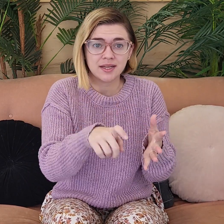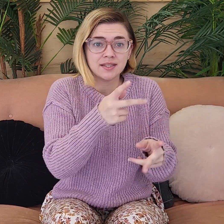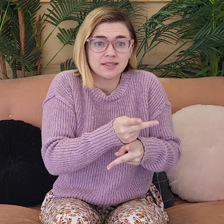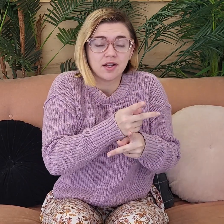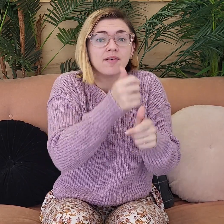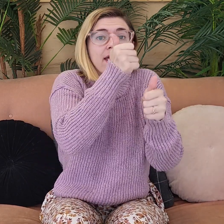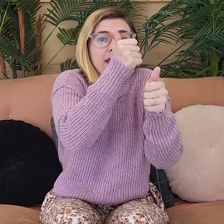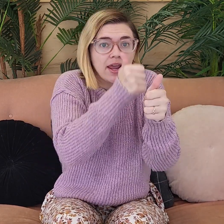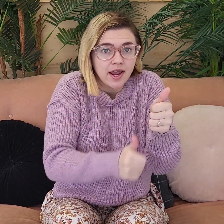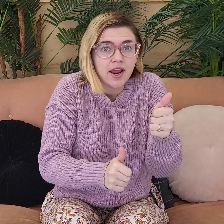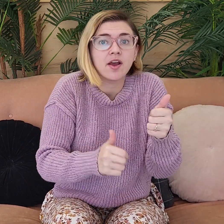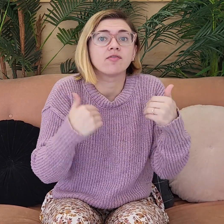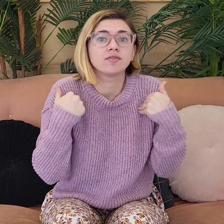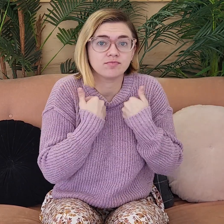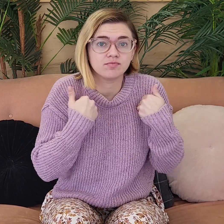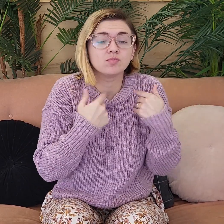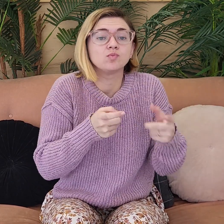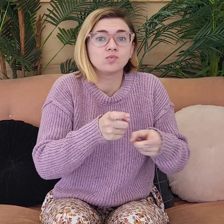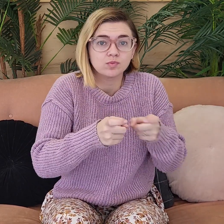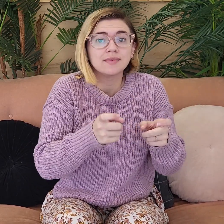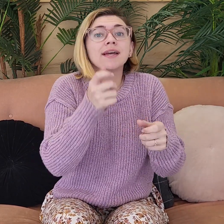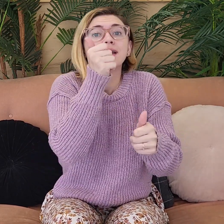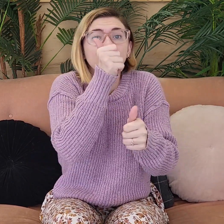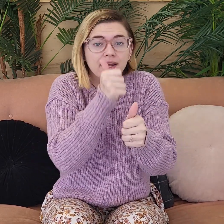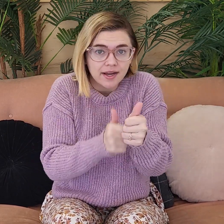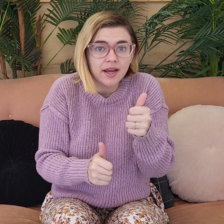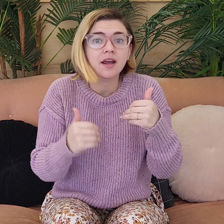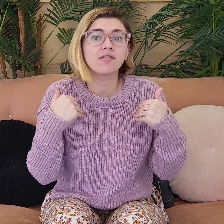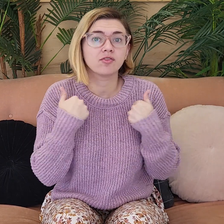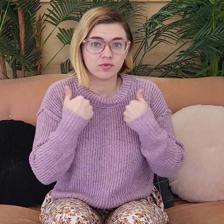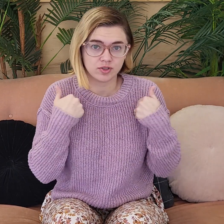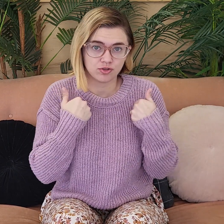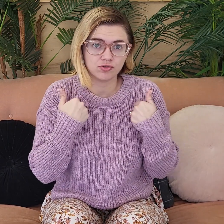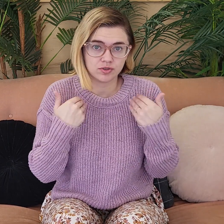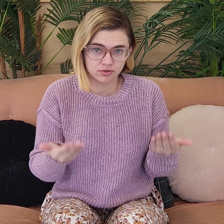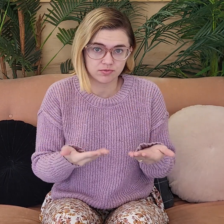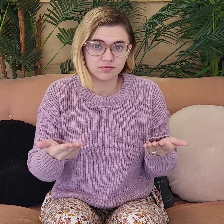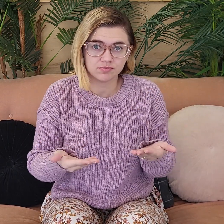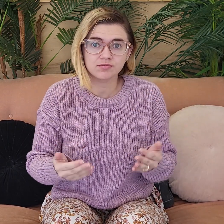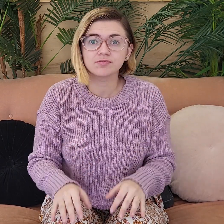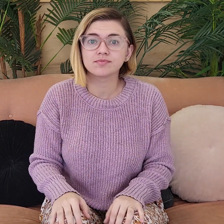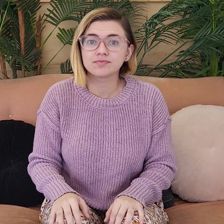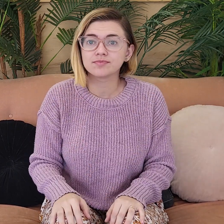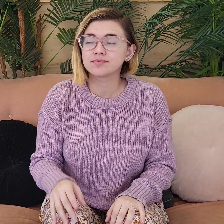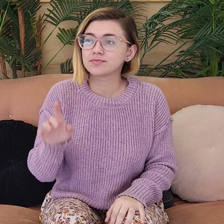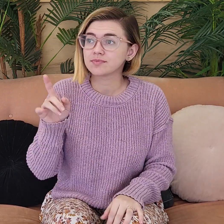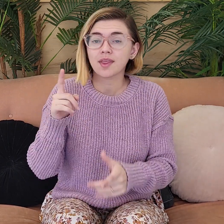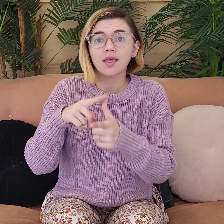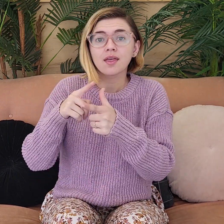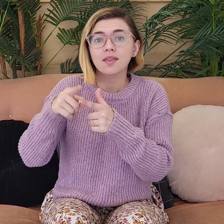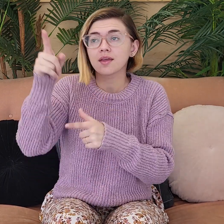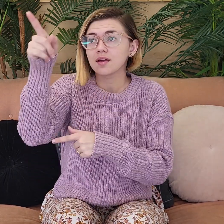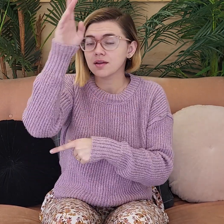telling them that they need to take care of every animal and rule over every animal here. So God